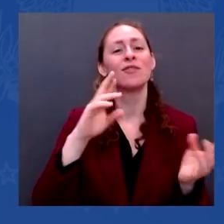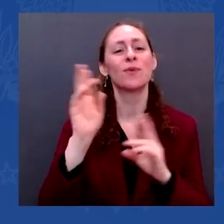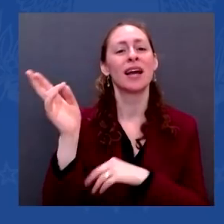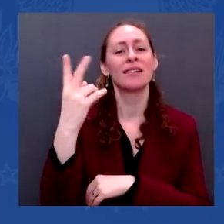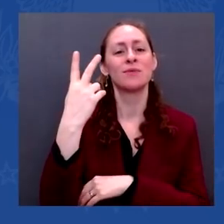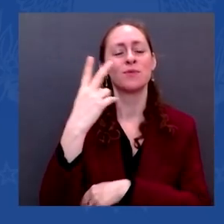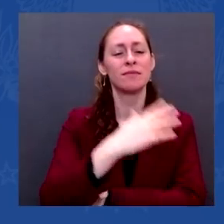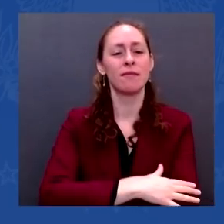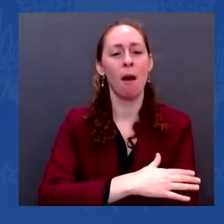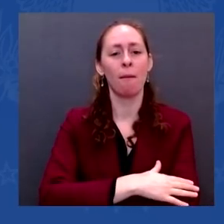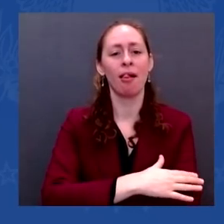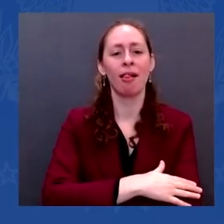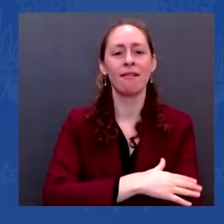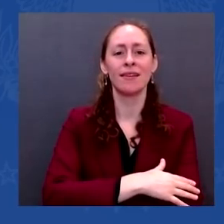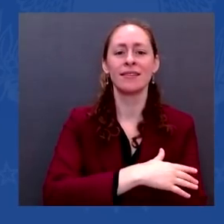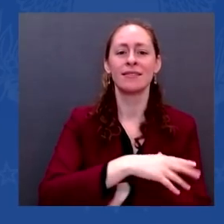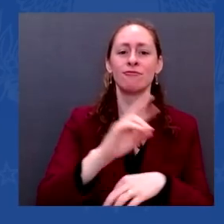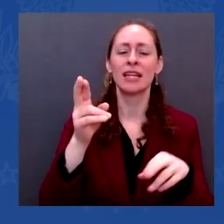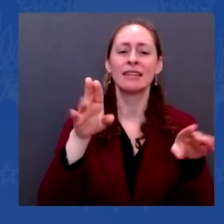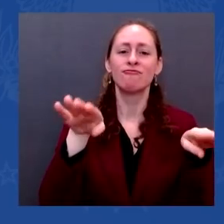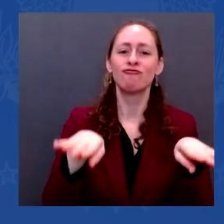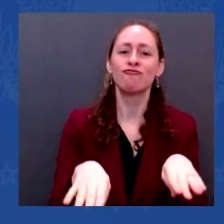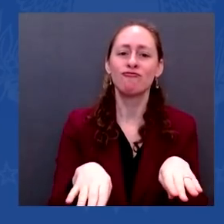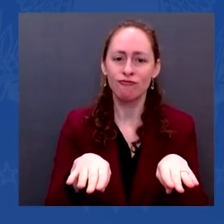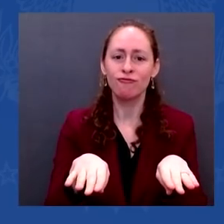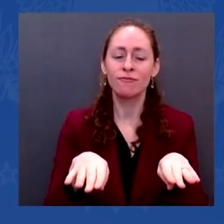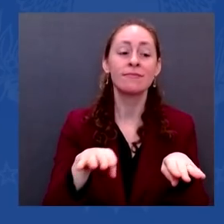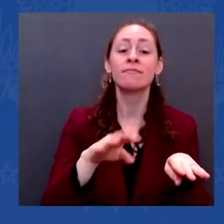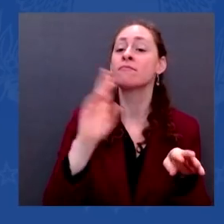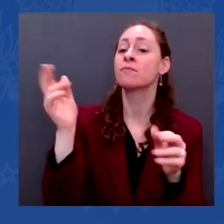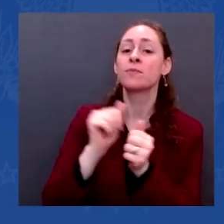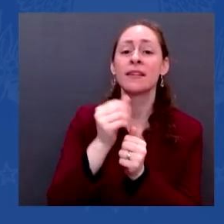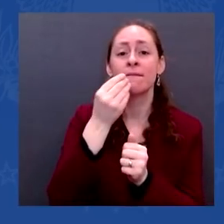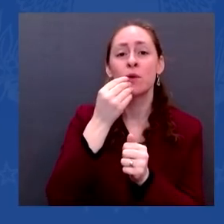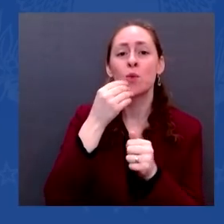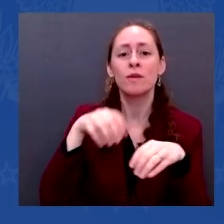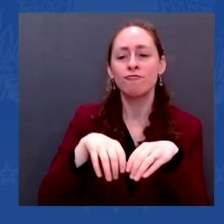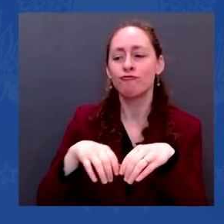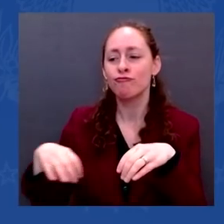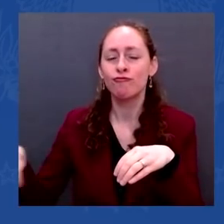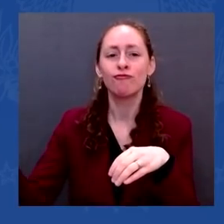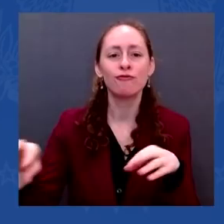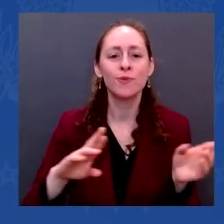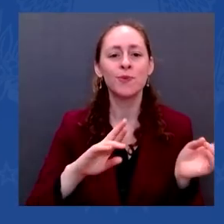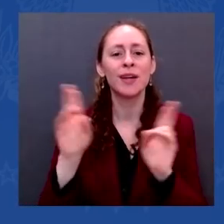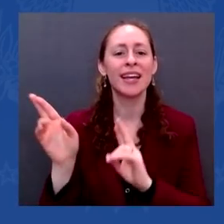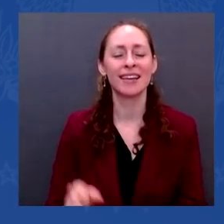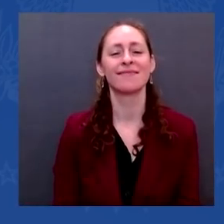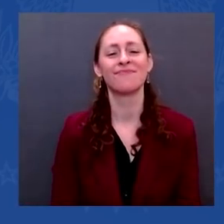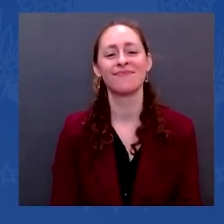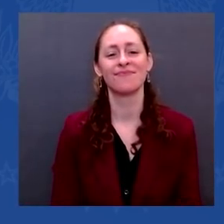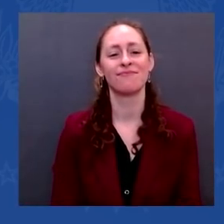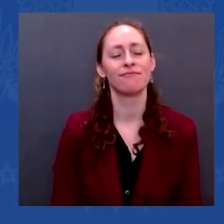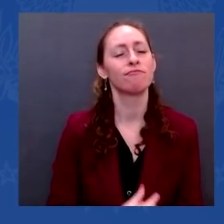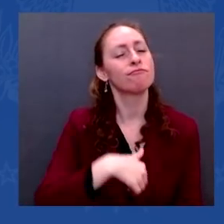And I remember when I first got here, after my wife and daughter were killed in an accident, my boys were still in the hospital --